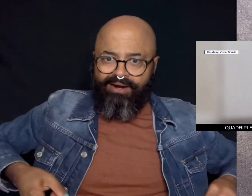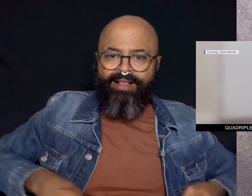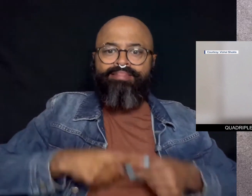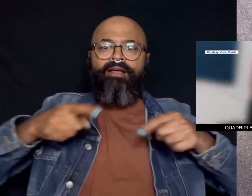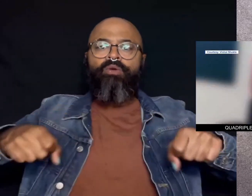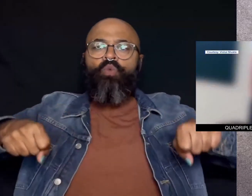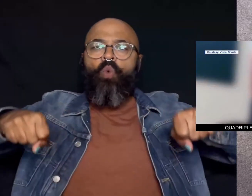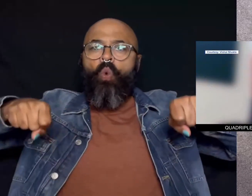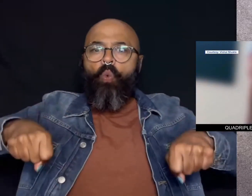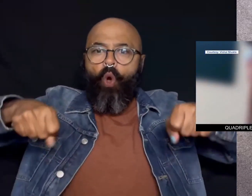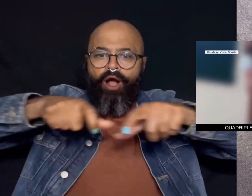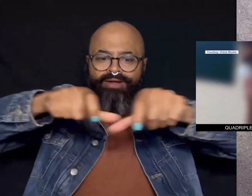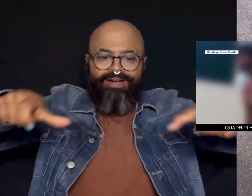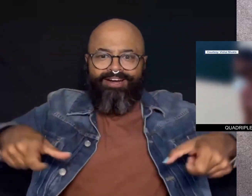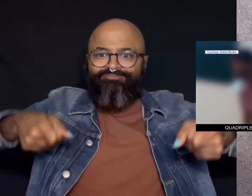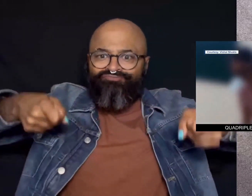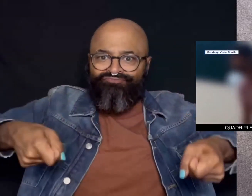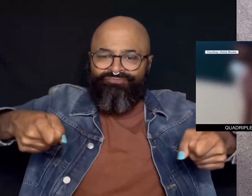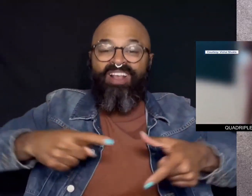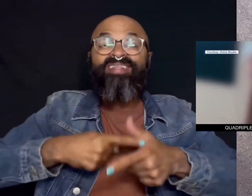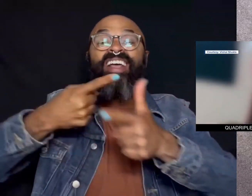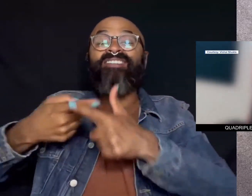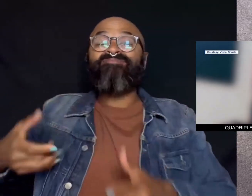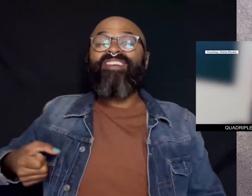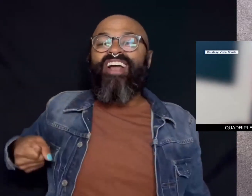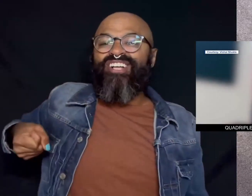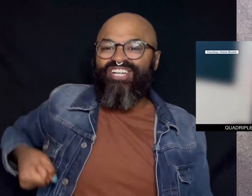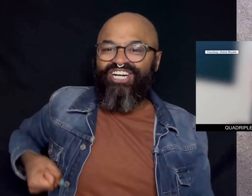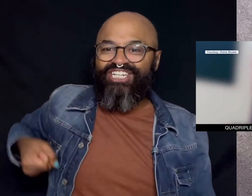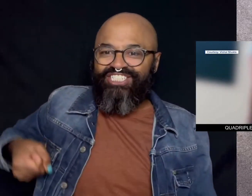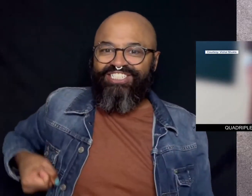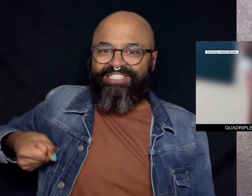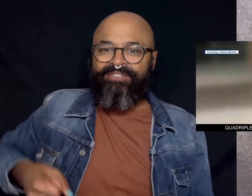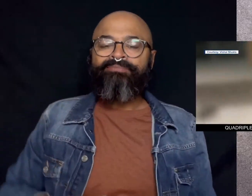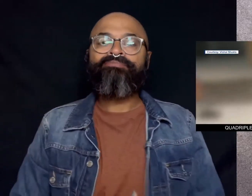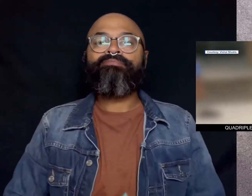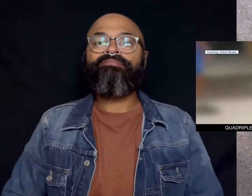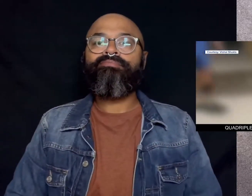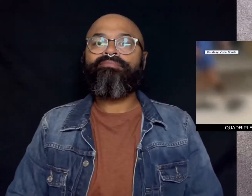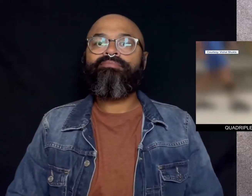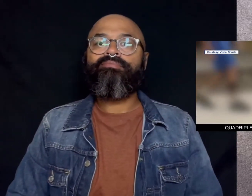He went from a wheelchair to a walker to crutches,